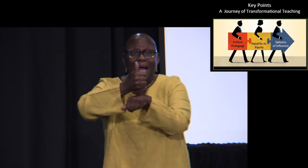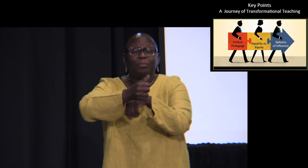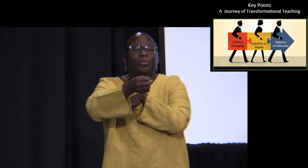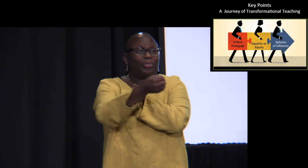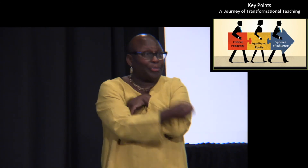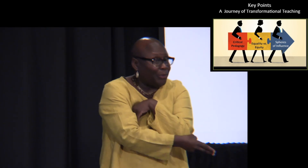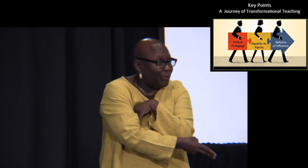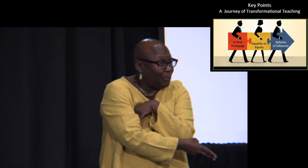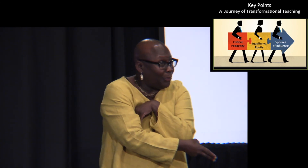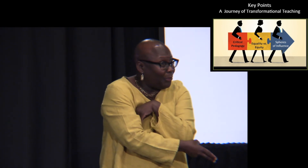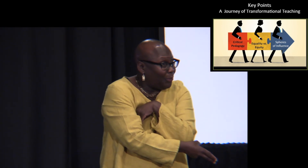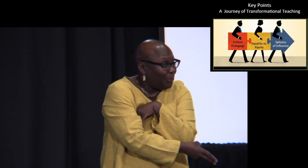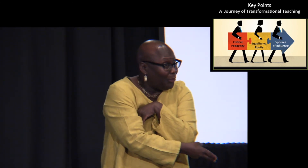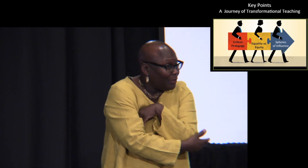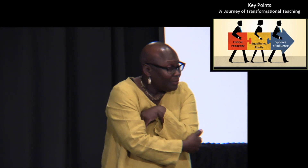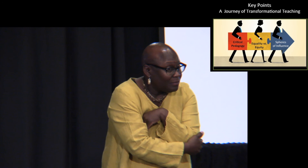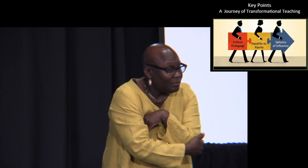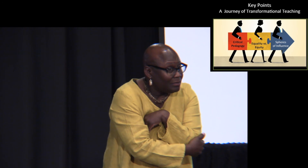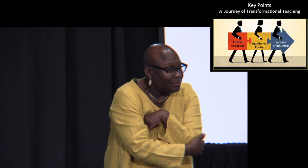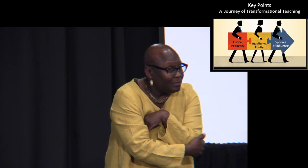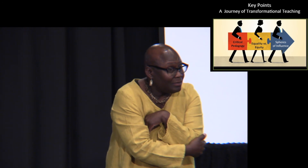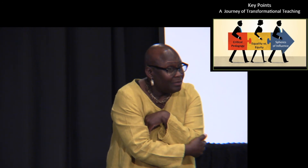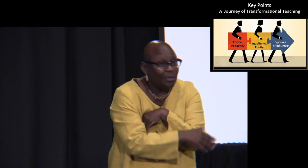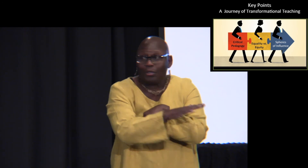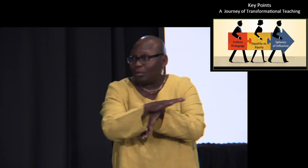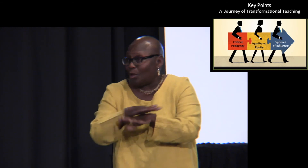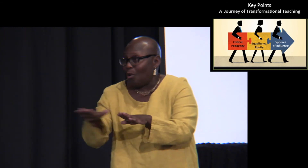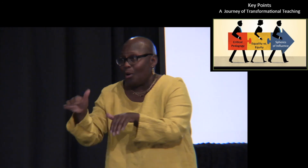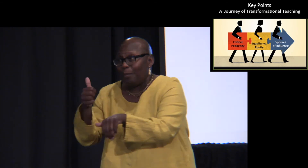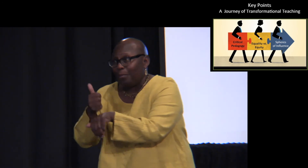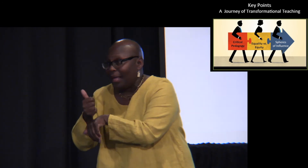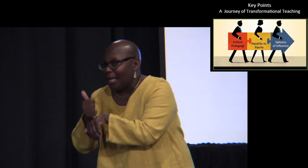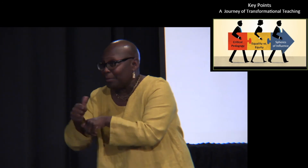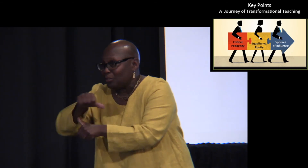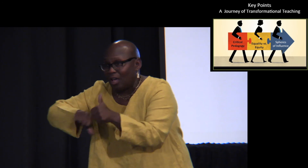This is our journey towards transformation.